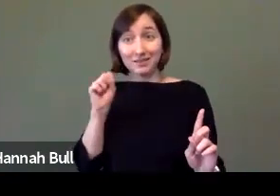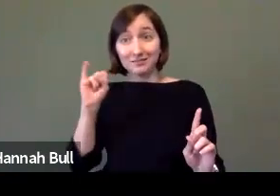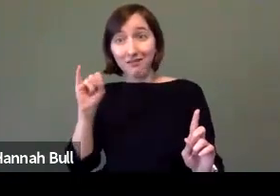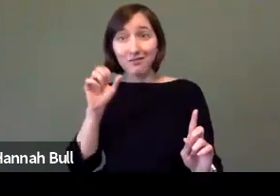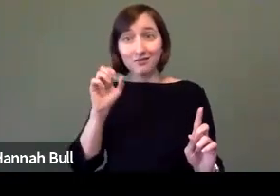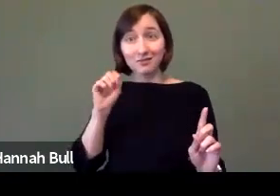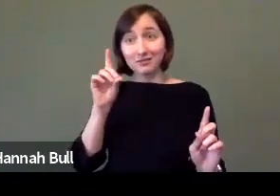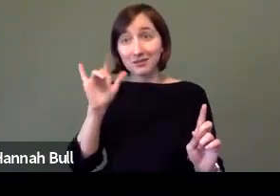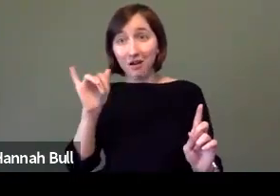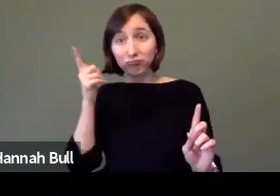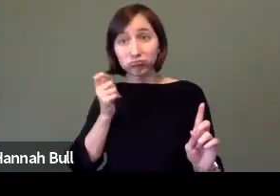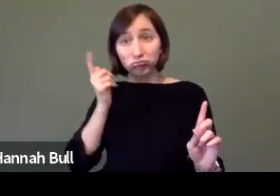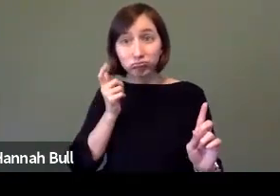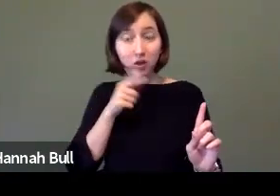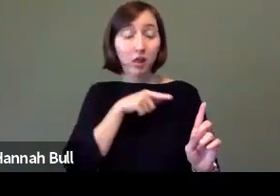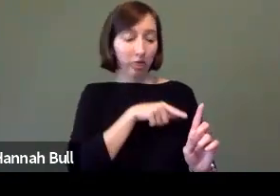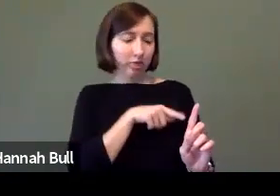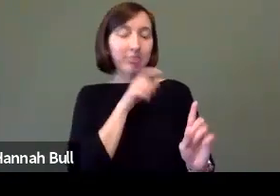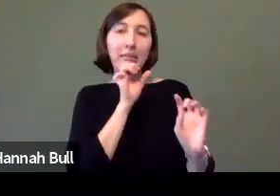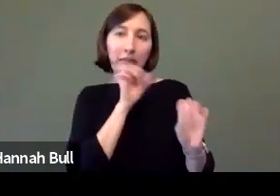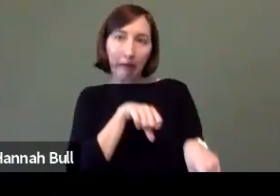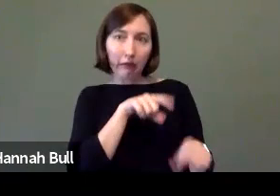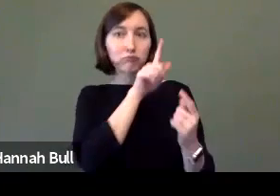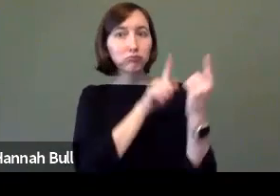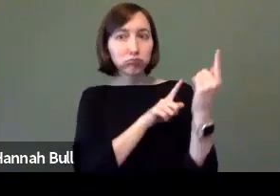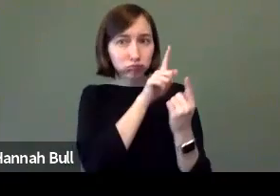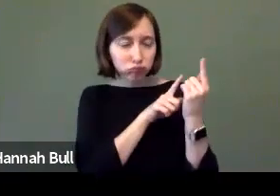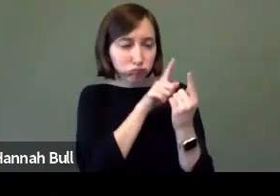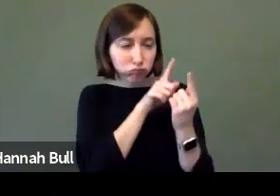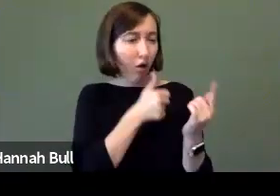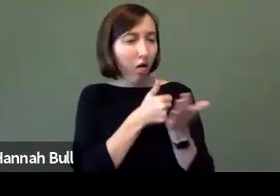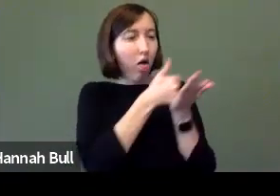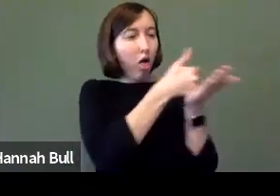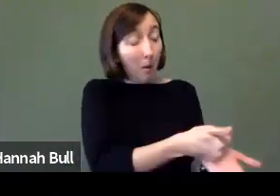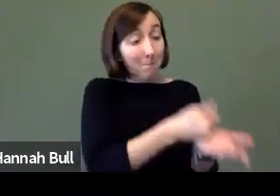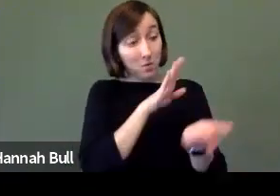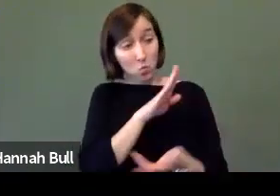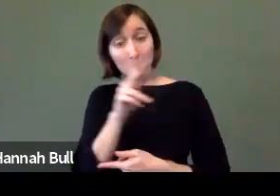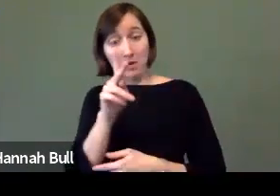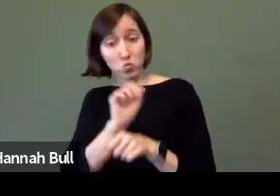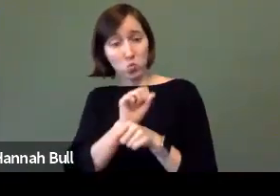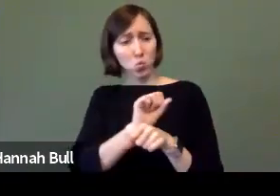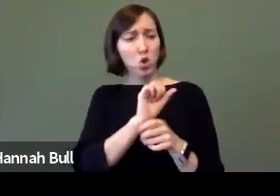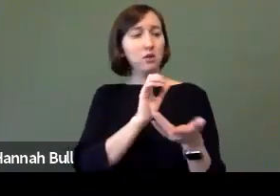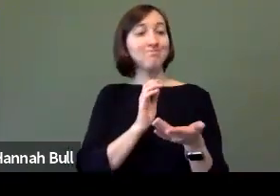and plan for the impacts of benefits when returning to work or with earned income.